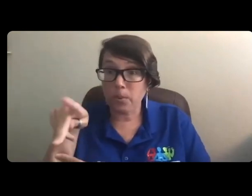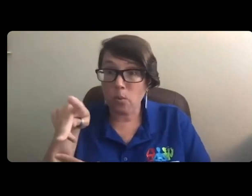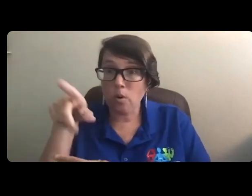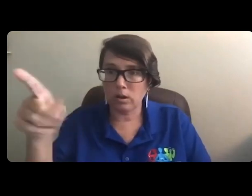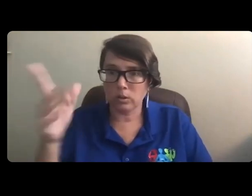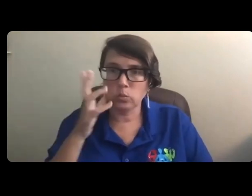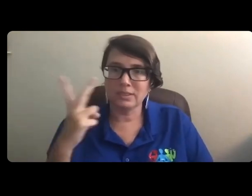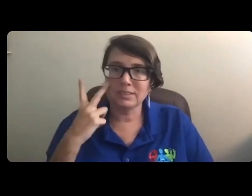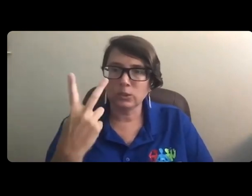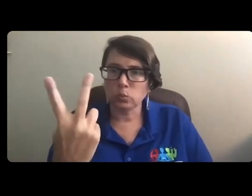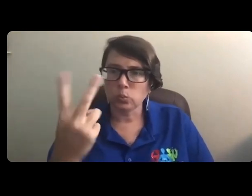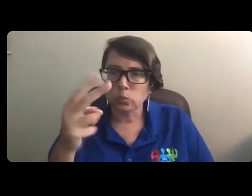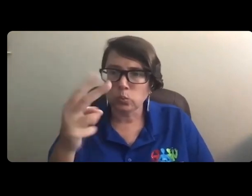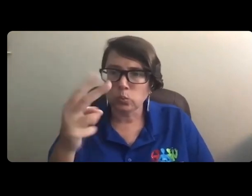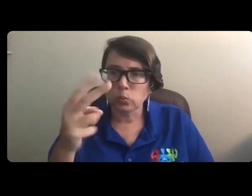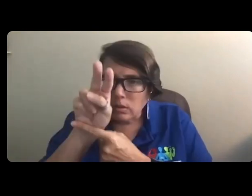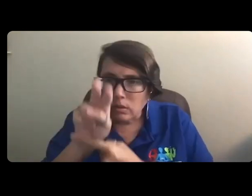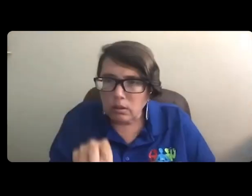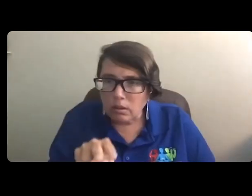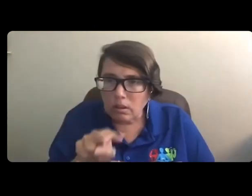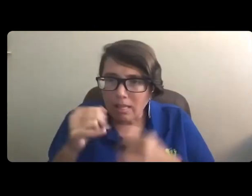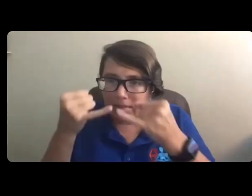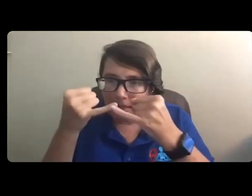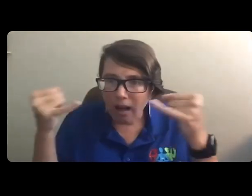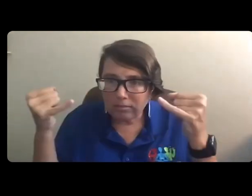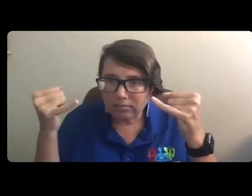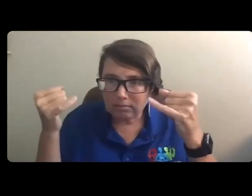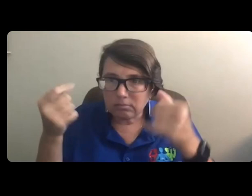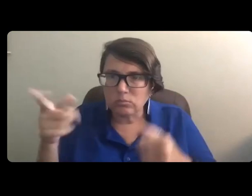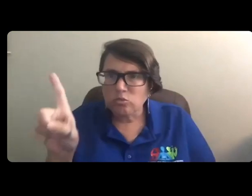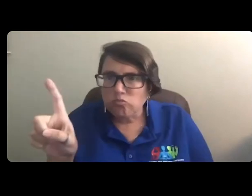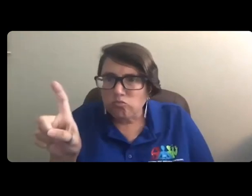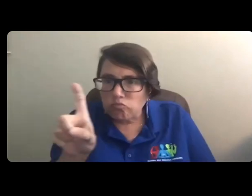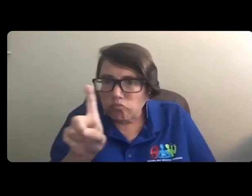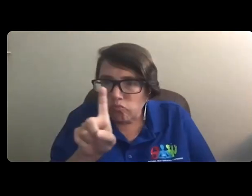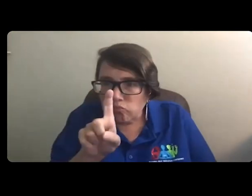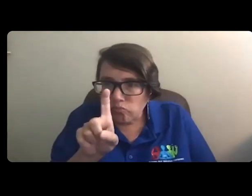And you can pick between watching the video and the shared PowerPoint